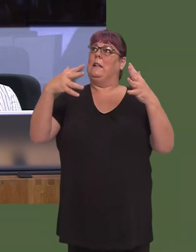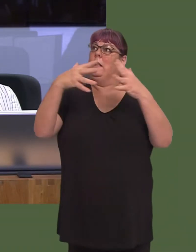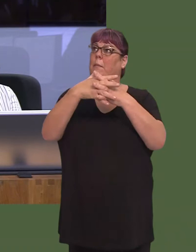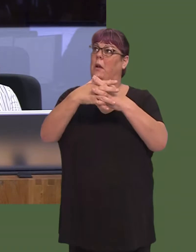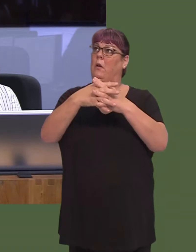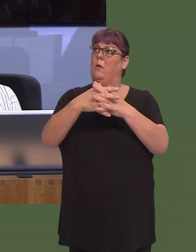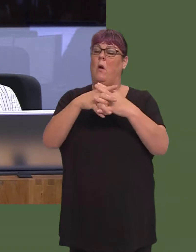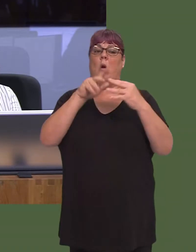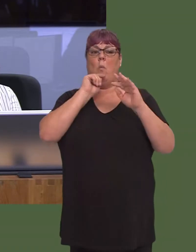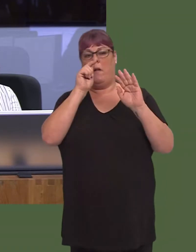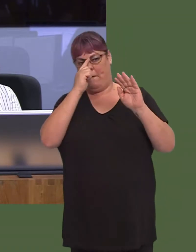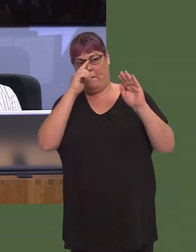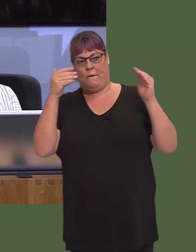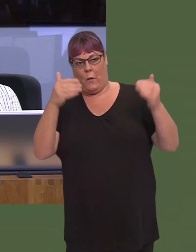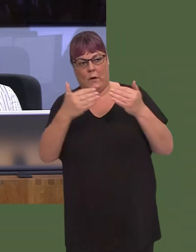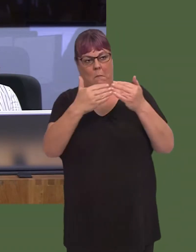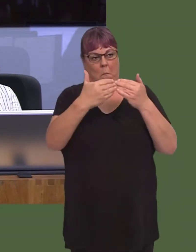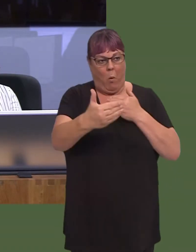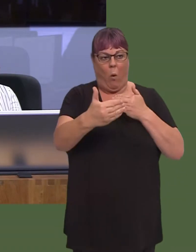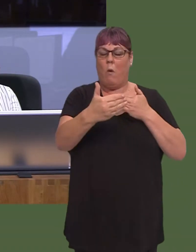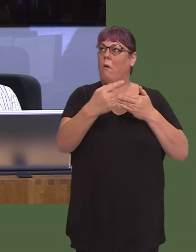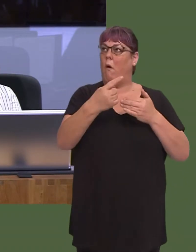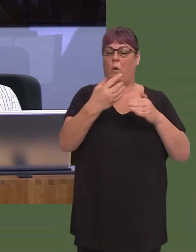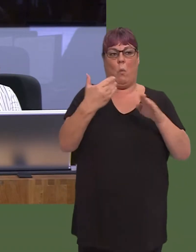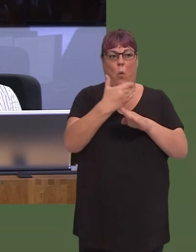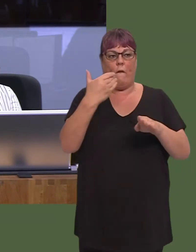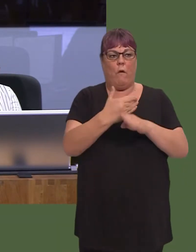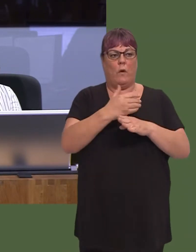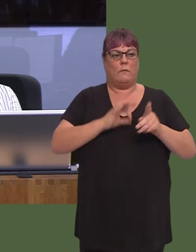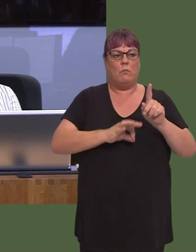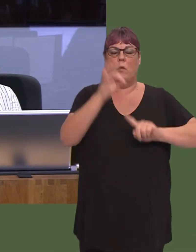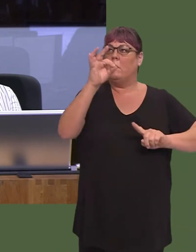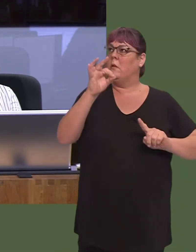there is an option for leaving the EU or not? Carwyn Jones AM: The first thing to say is